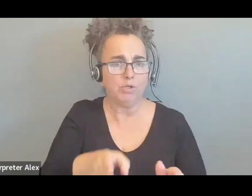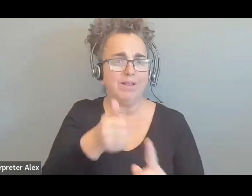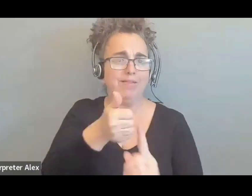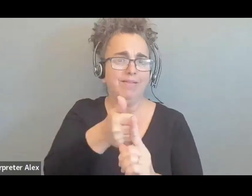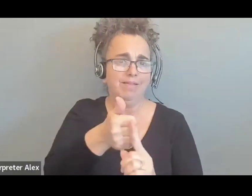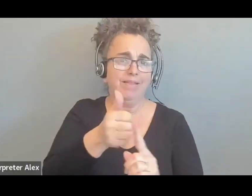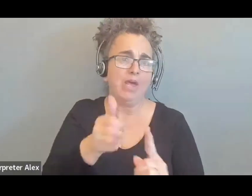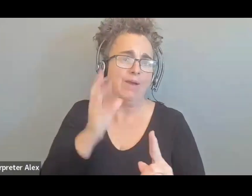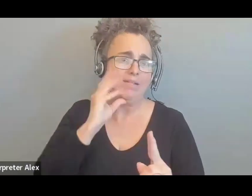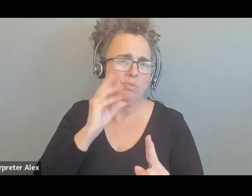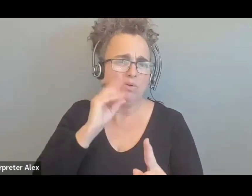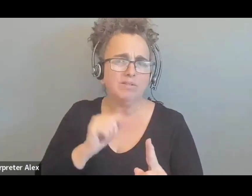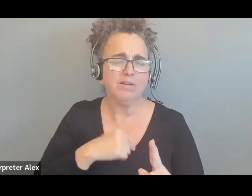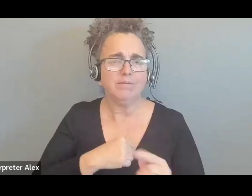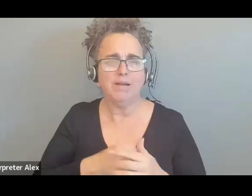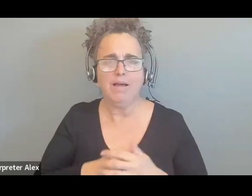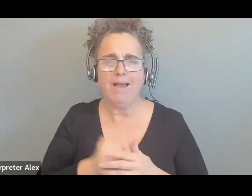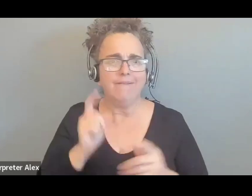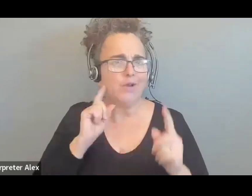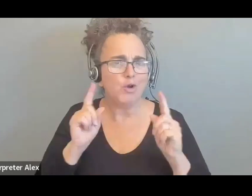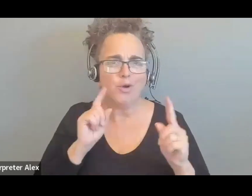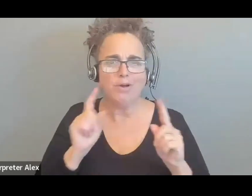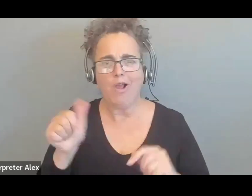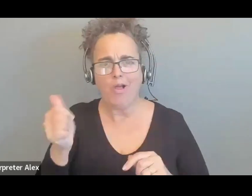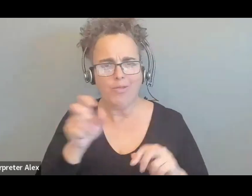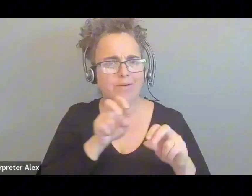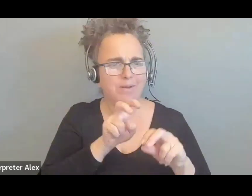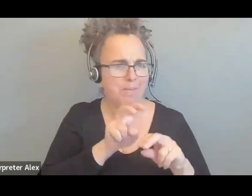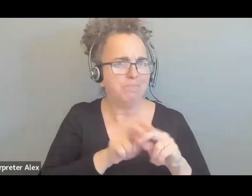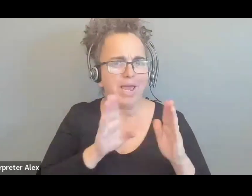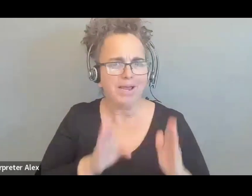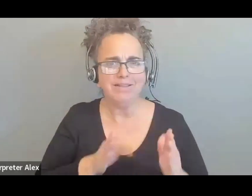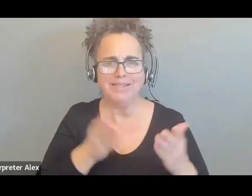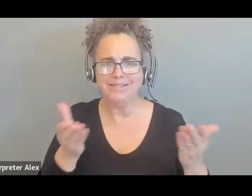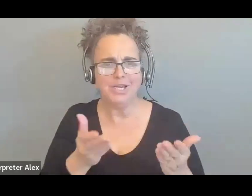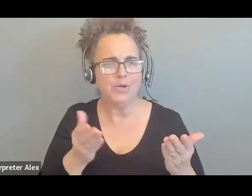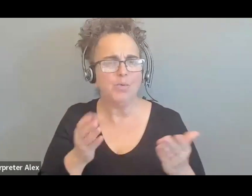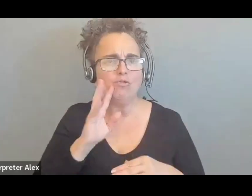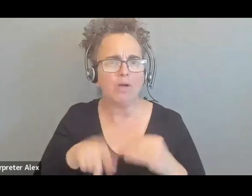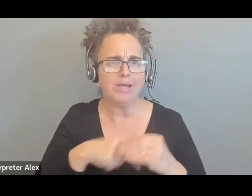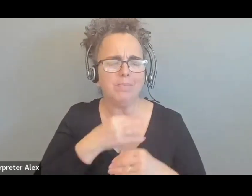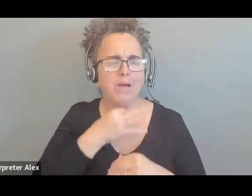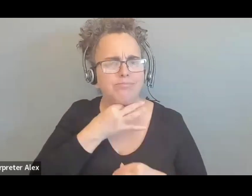And I've heard so many other panelists echo just curiosity, asking questions.